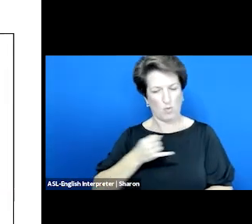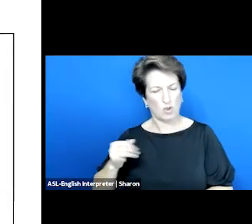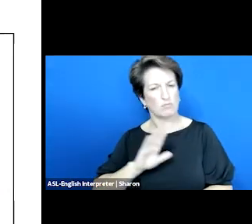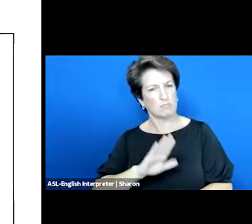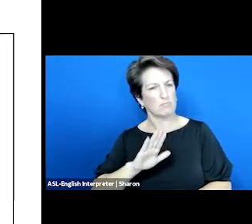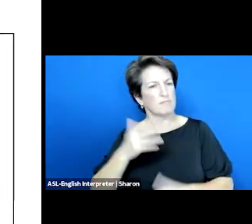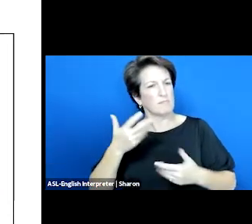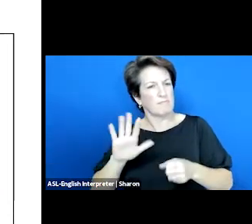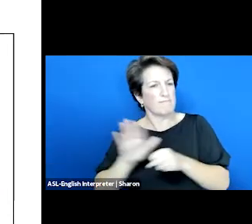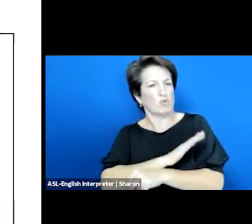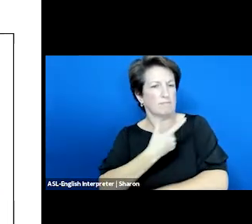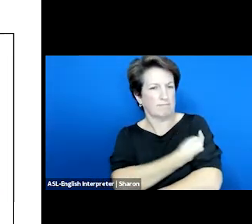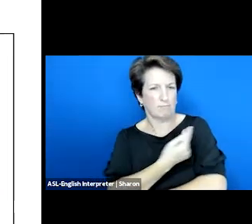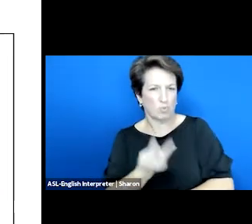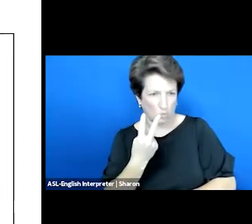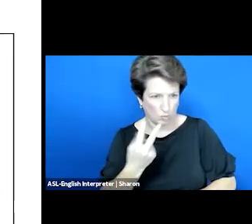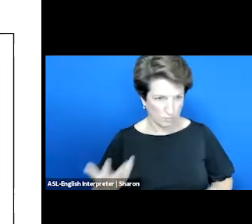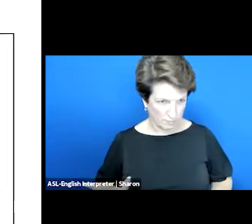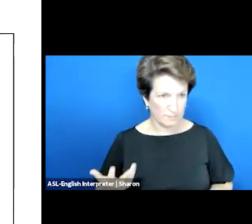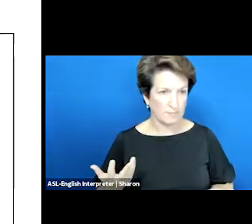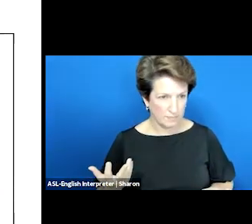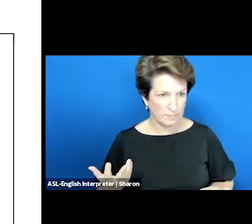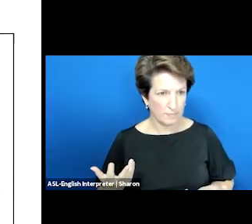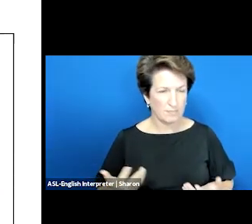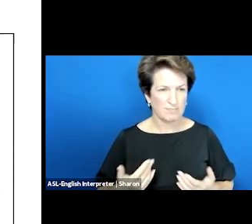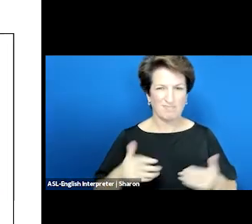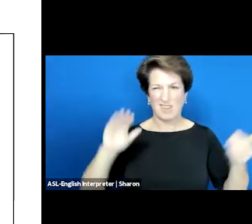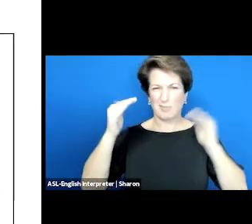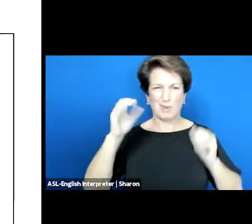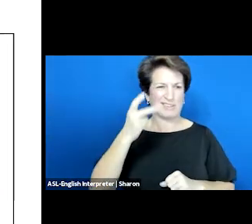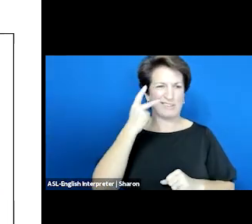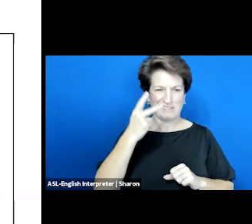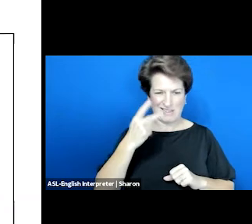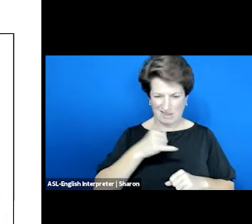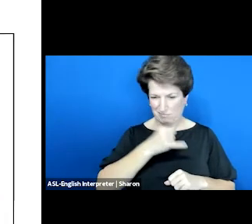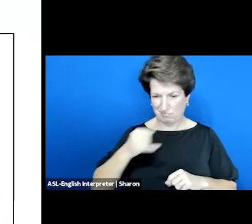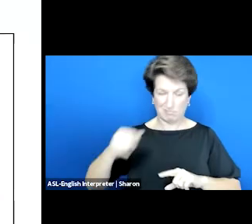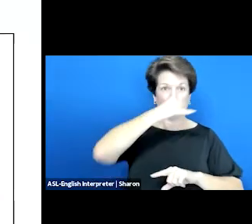So this light, the title says "Ontario COVID 19 dashboard" and there is a graphic here that is pulled from the COVID 19